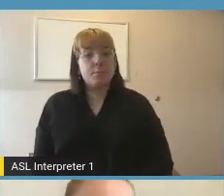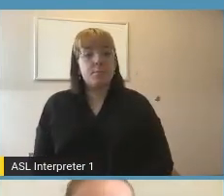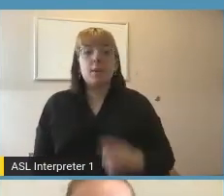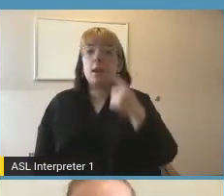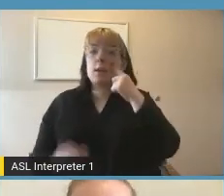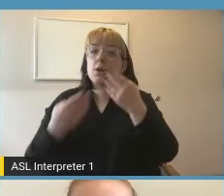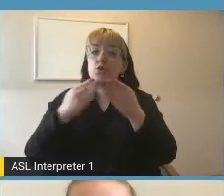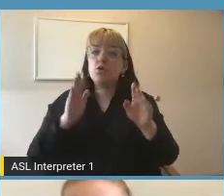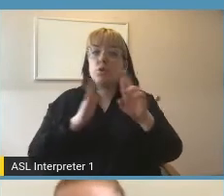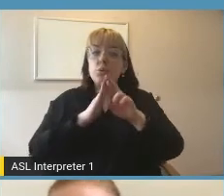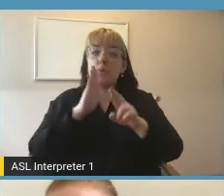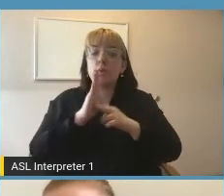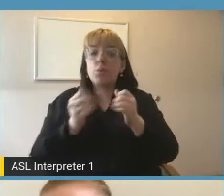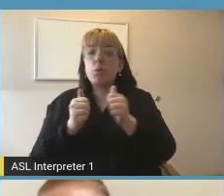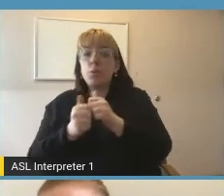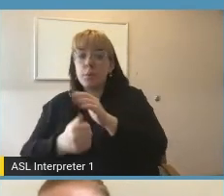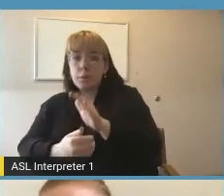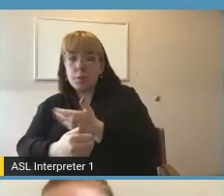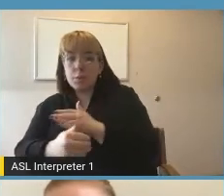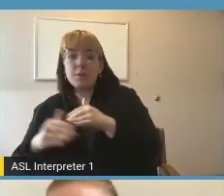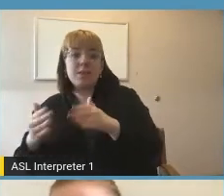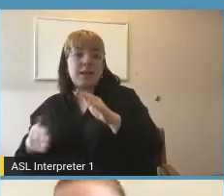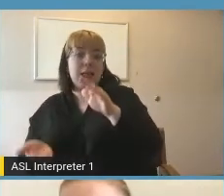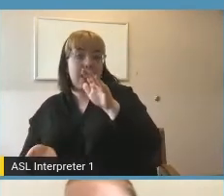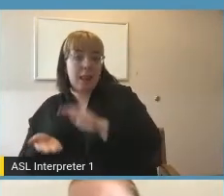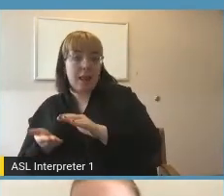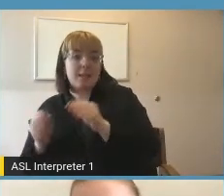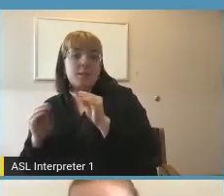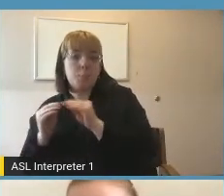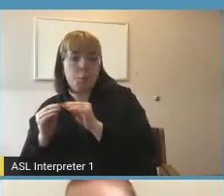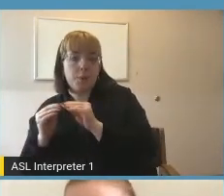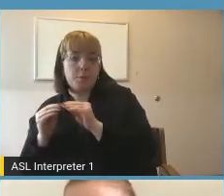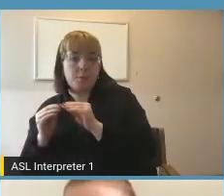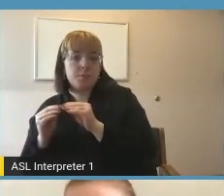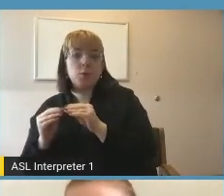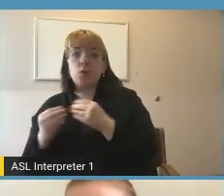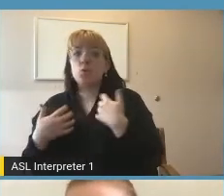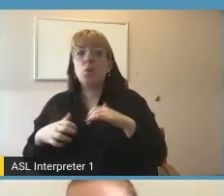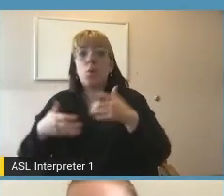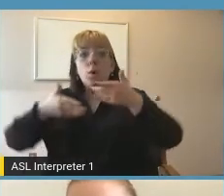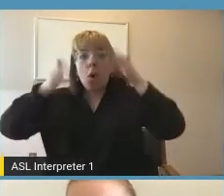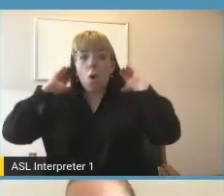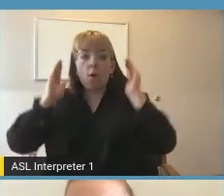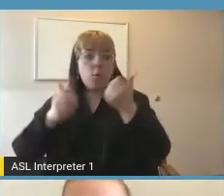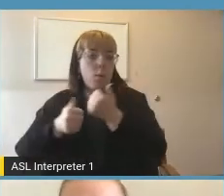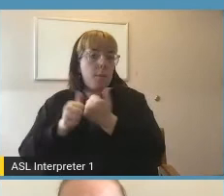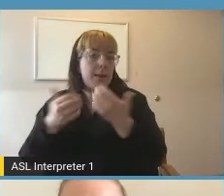think about music is less is more. You don't want it to overwhelm anything. If you are